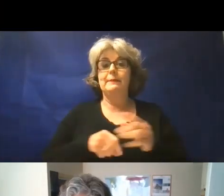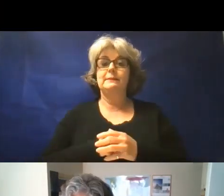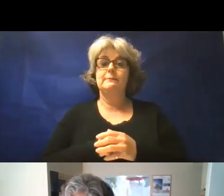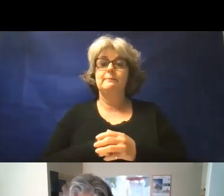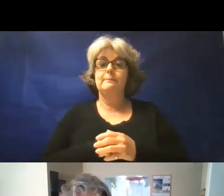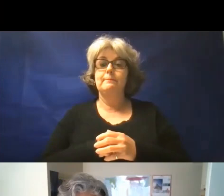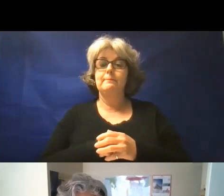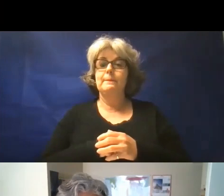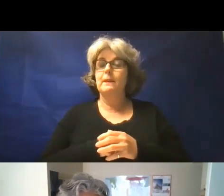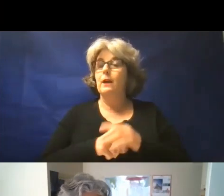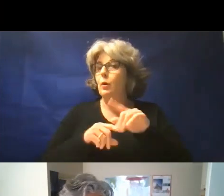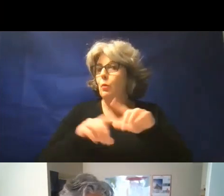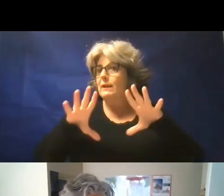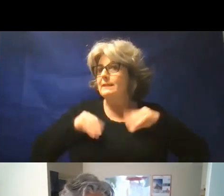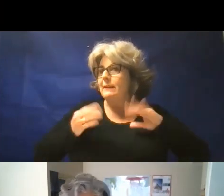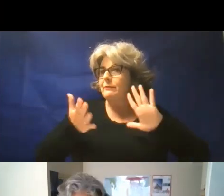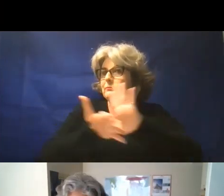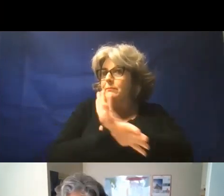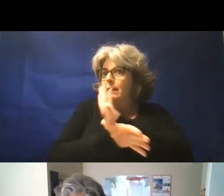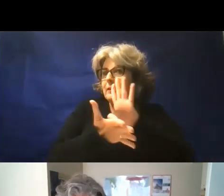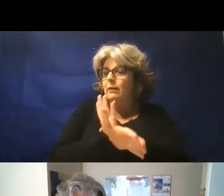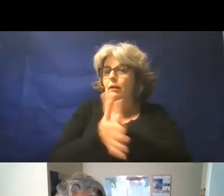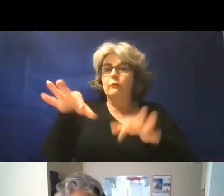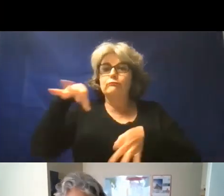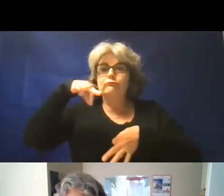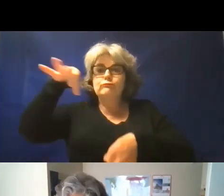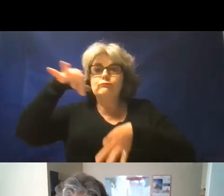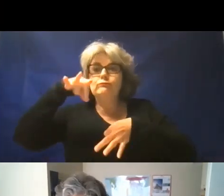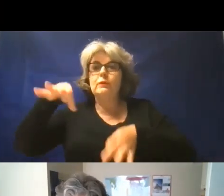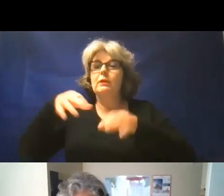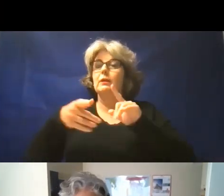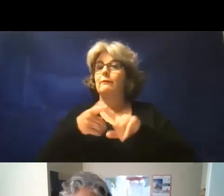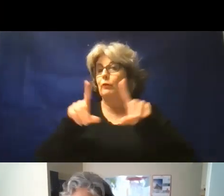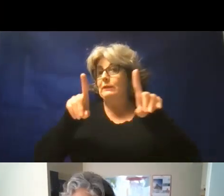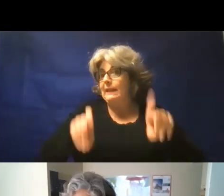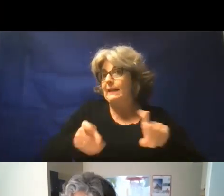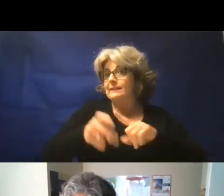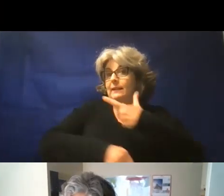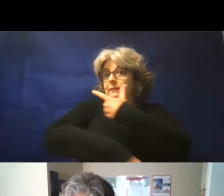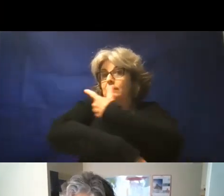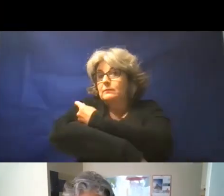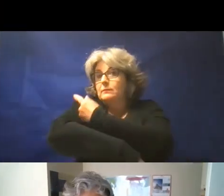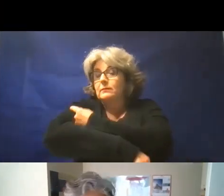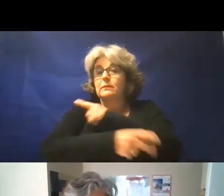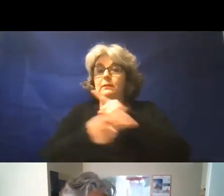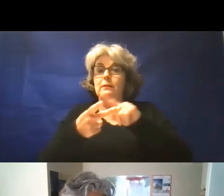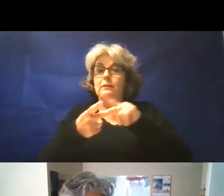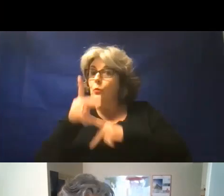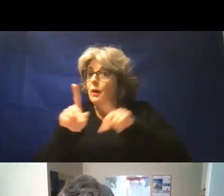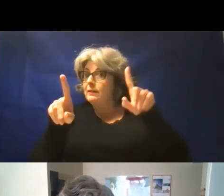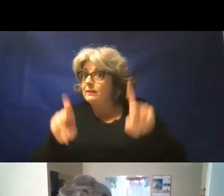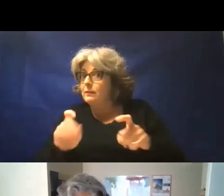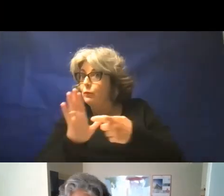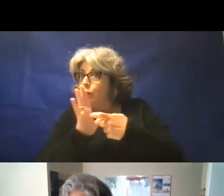documentation both for vaccinations and testing what type of testing is required how can it be